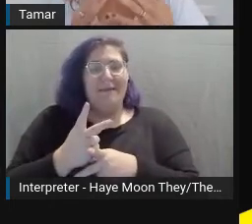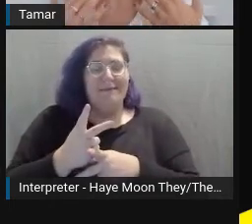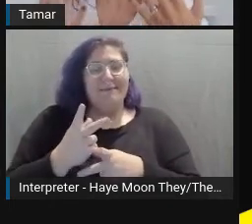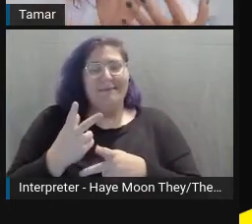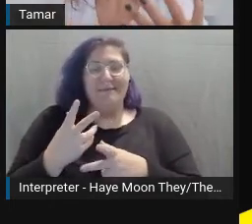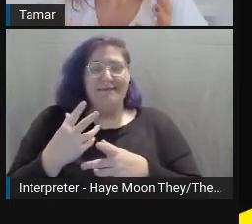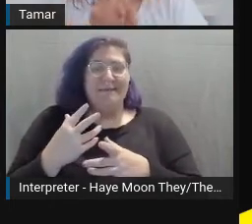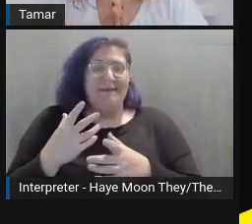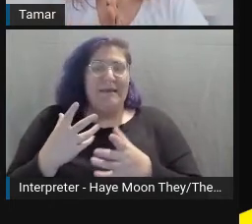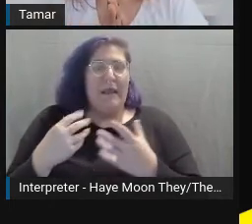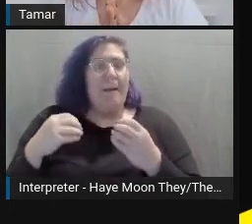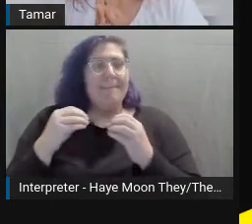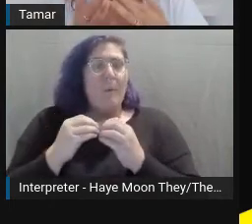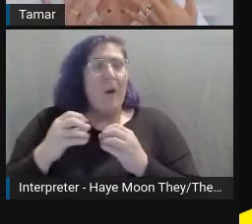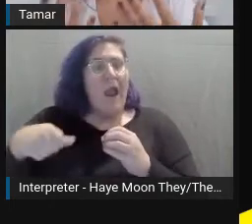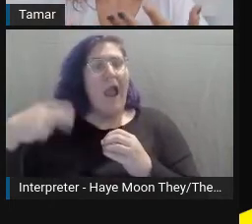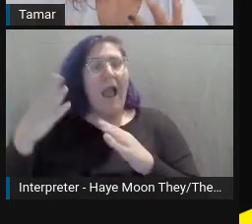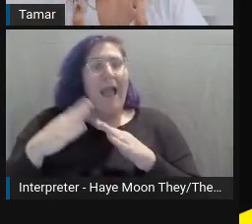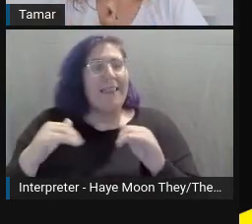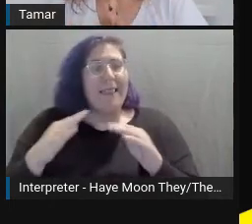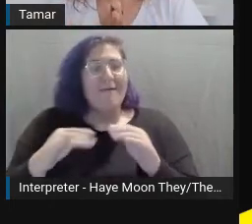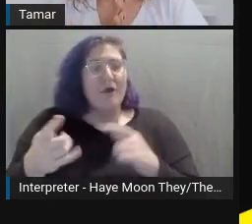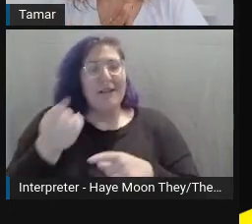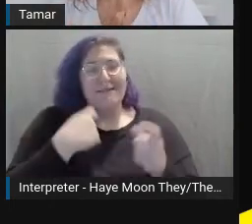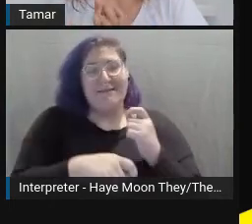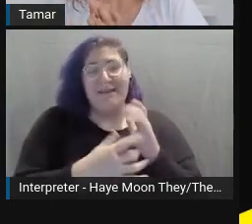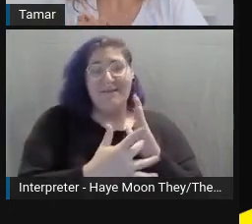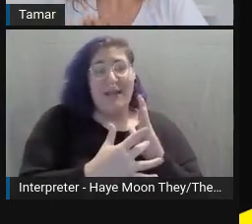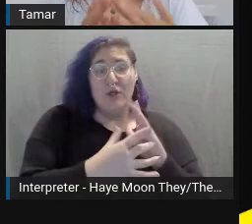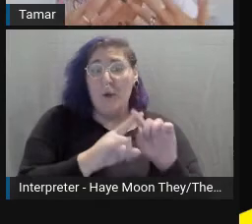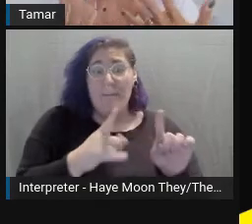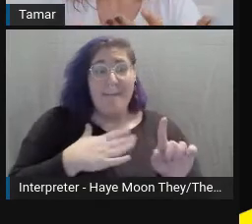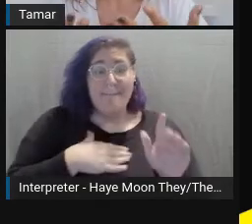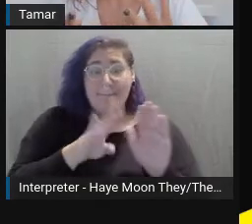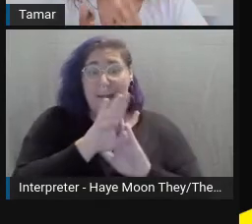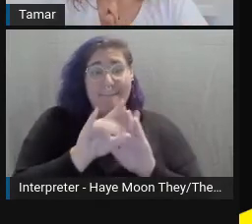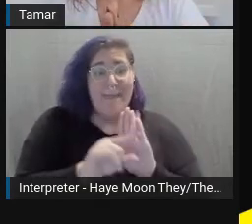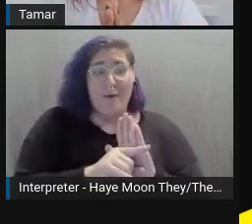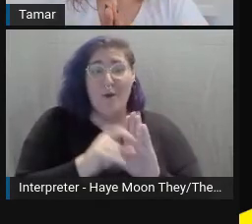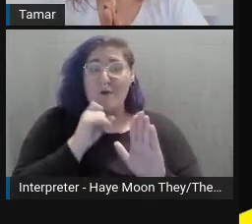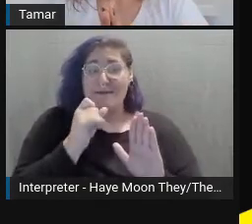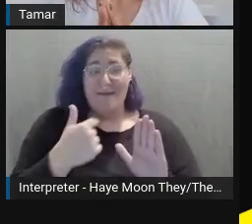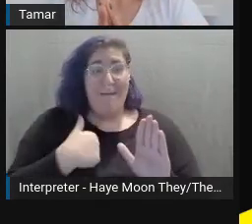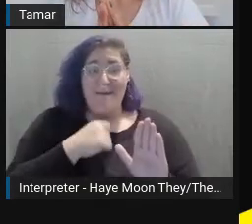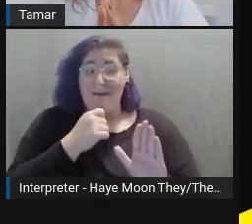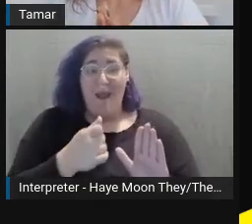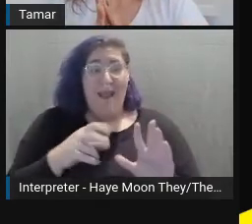My background, by the way, is not of a subject-matter expert. I've learned everything that I've learned through doing